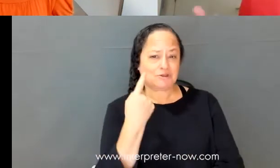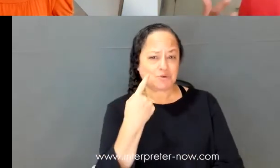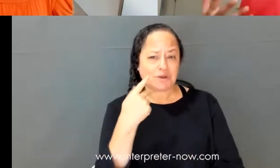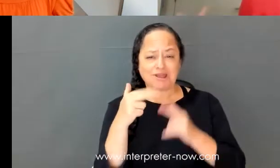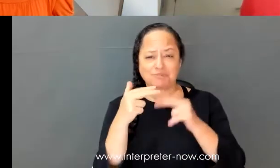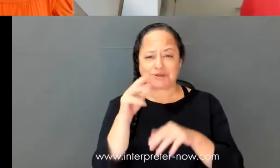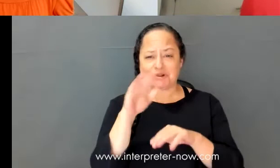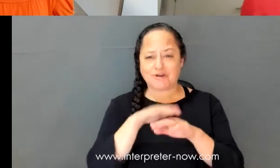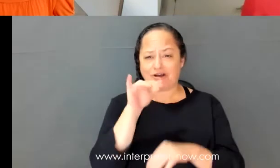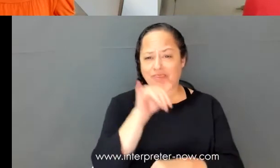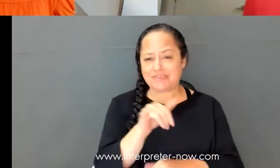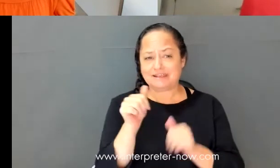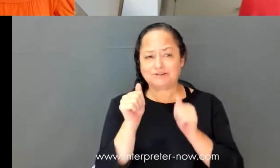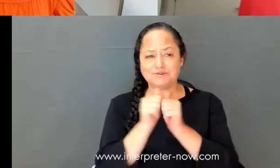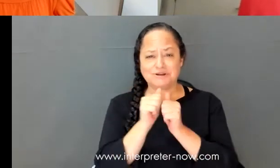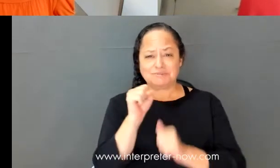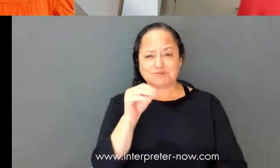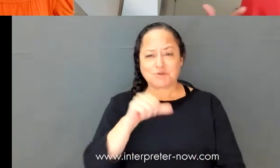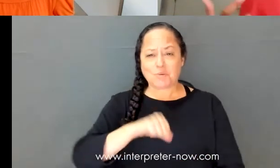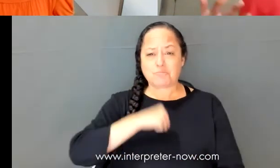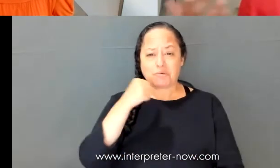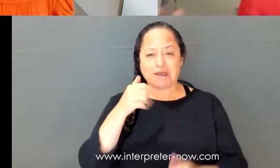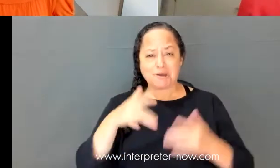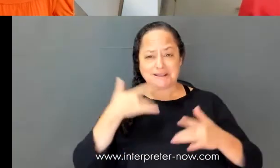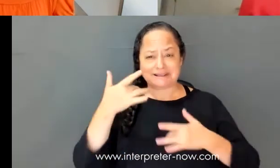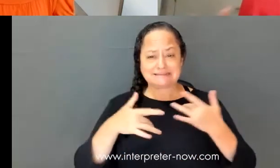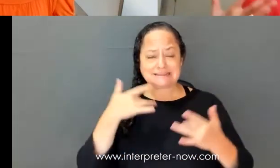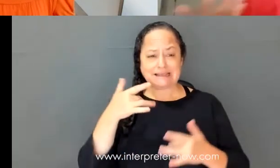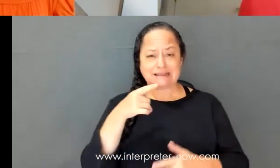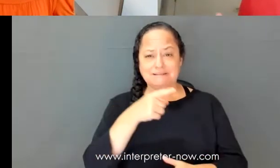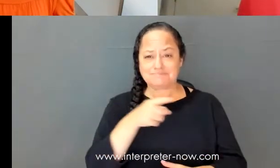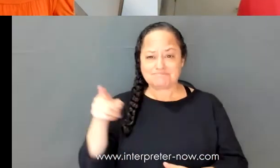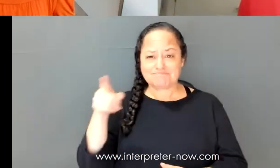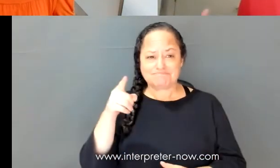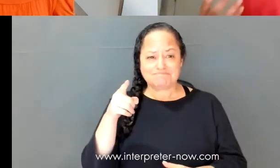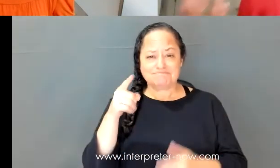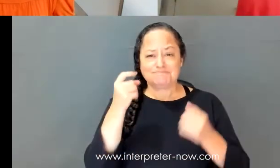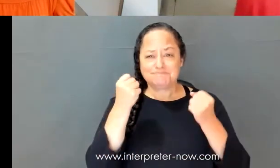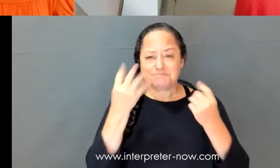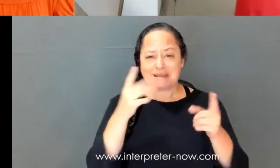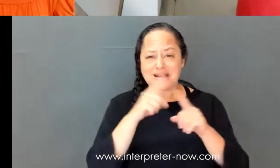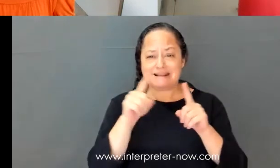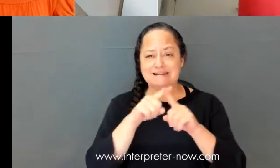I'm so proud and excited that there is a cacophony of voices, you know, a symphony of voices,